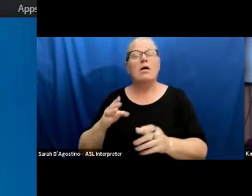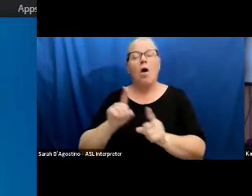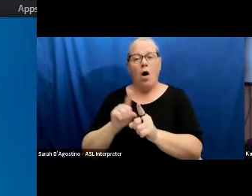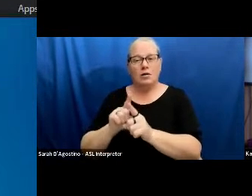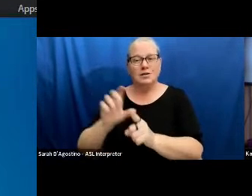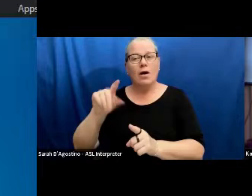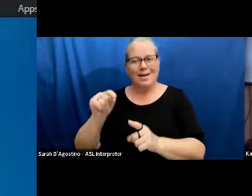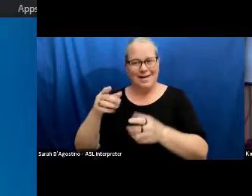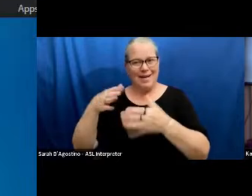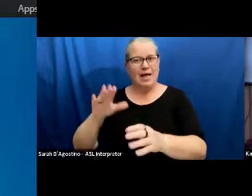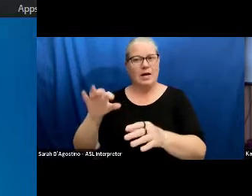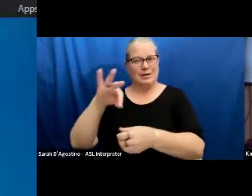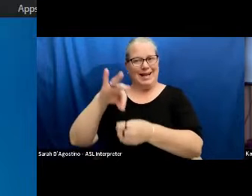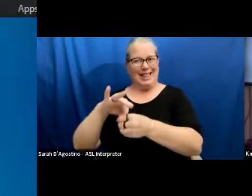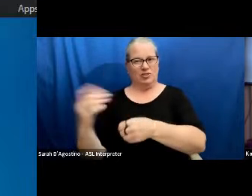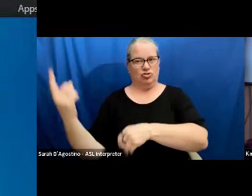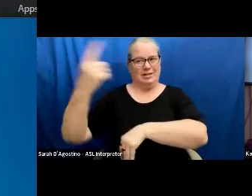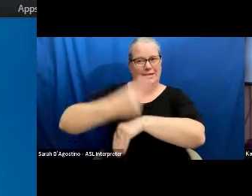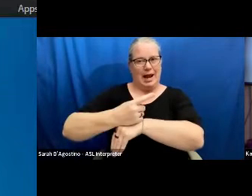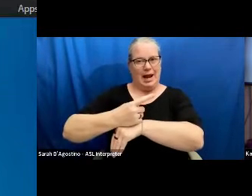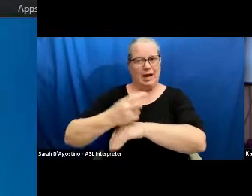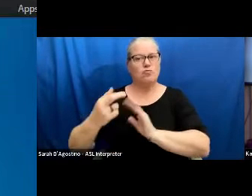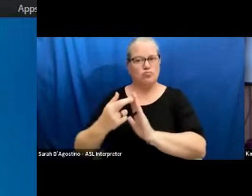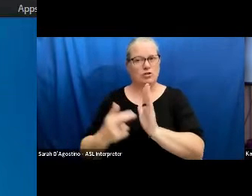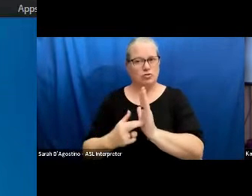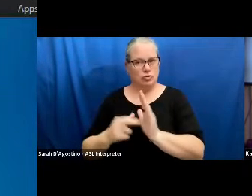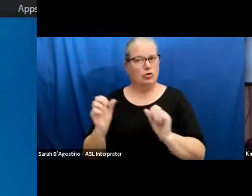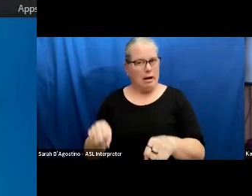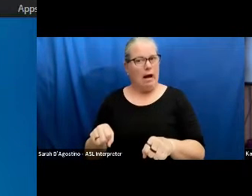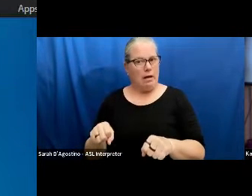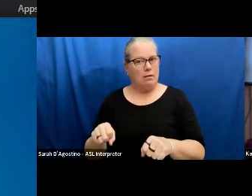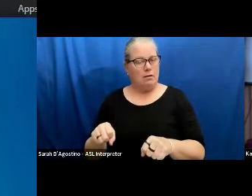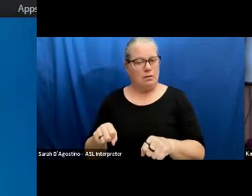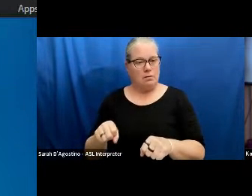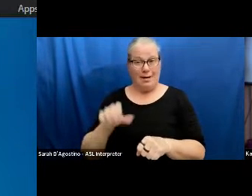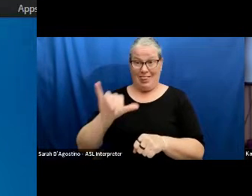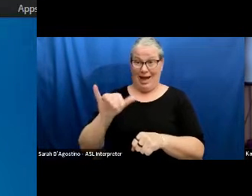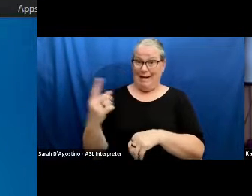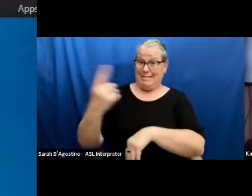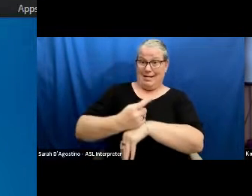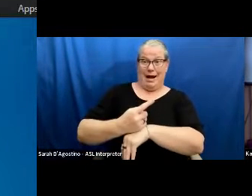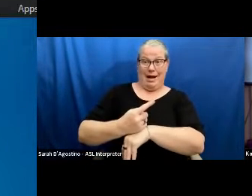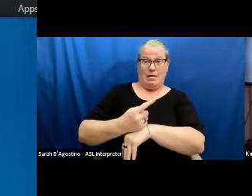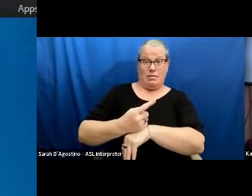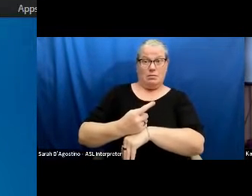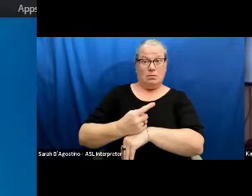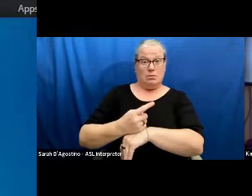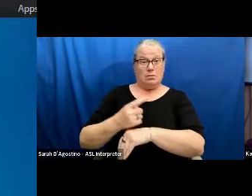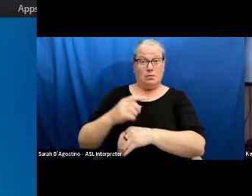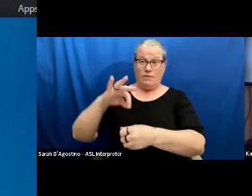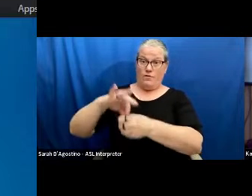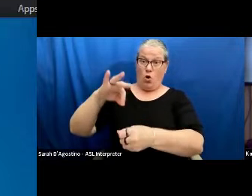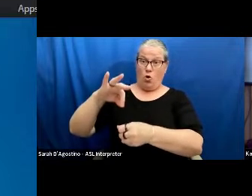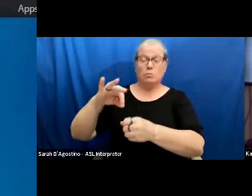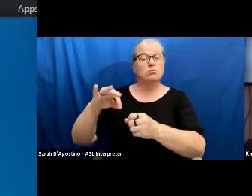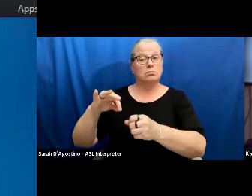that means that uh you are able to register to vote on election day and cast a provisional ballot